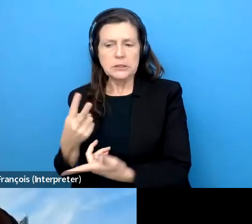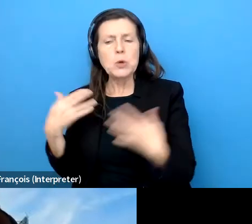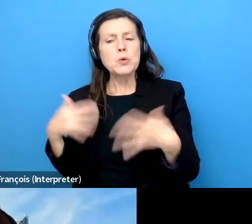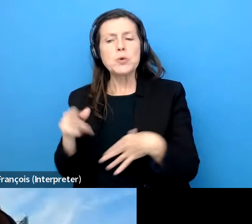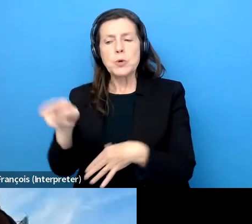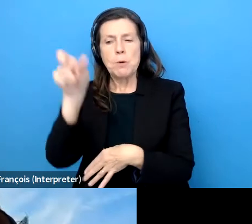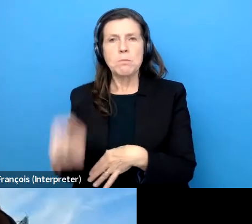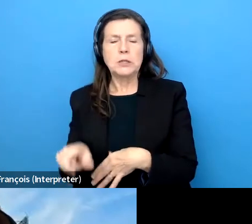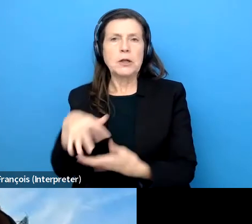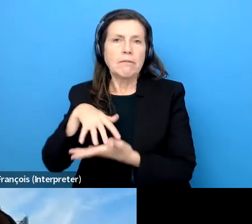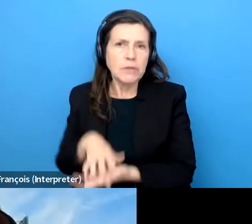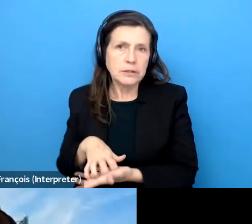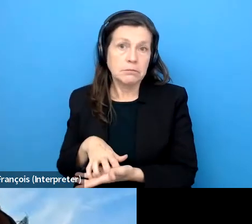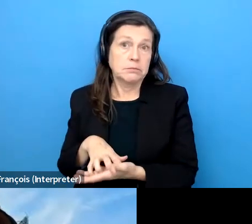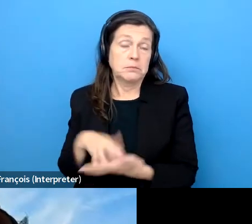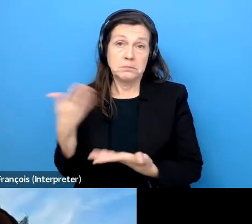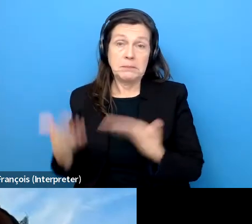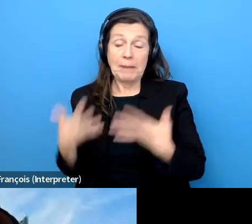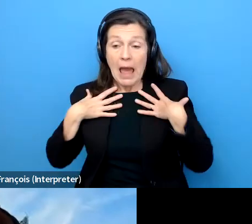For example, state of health and disability.